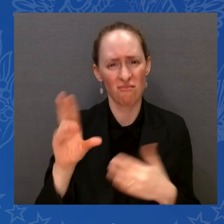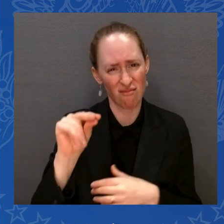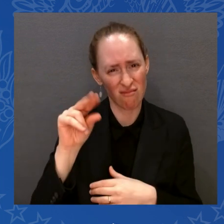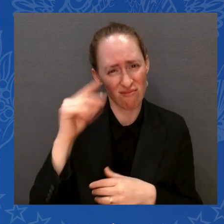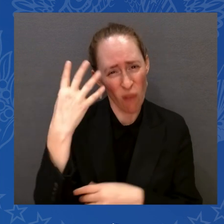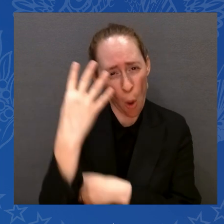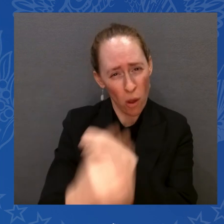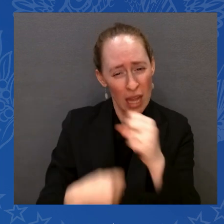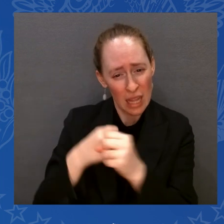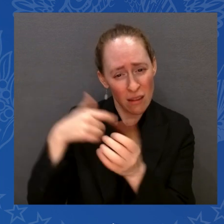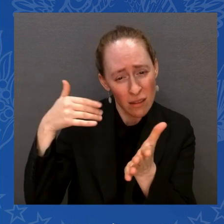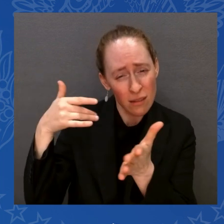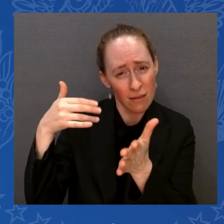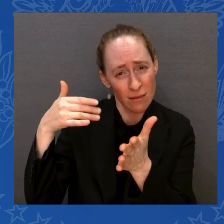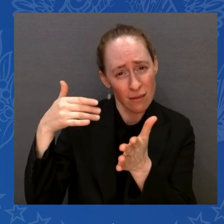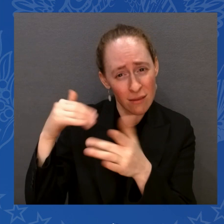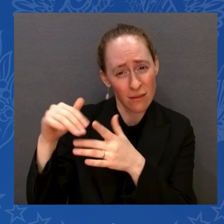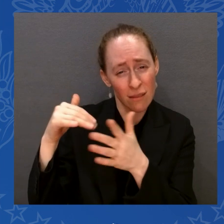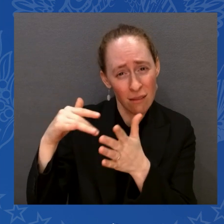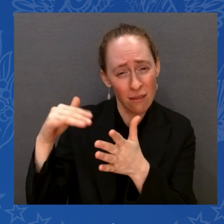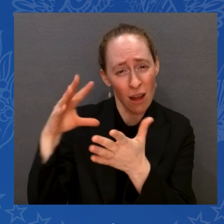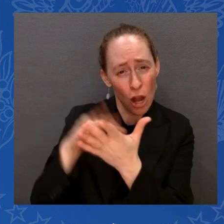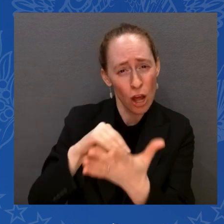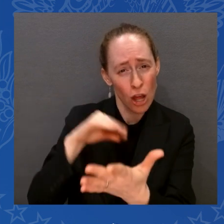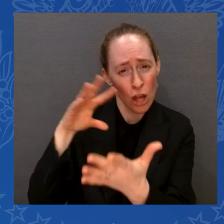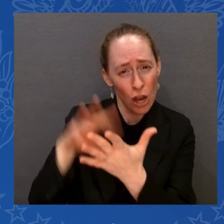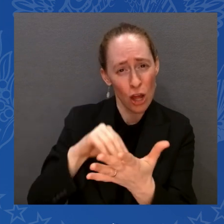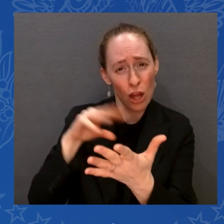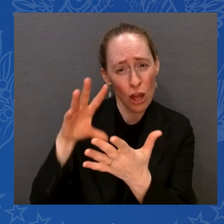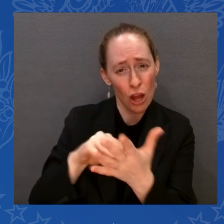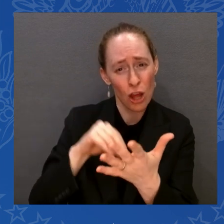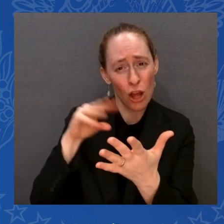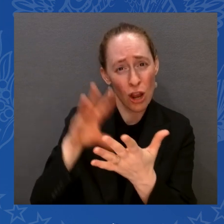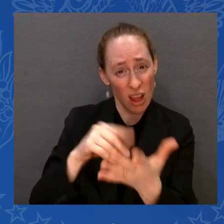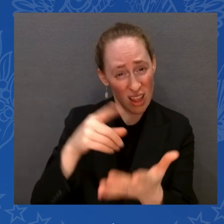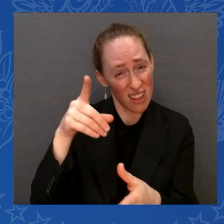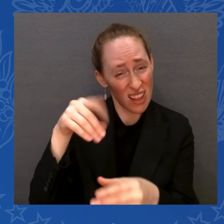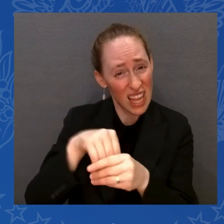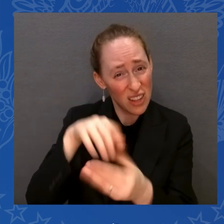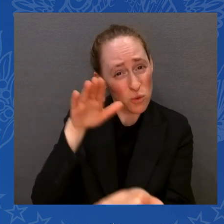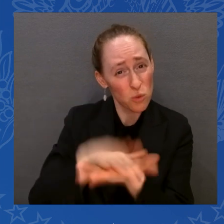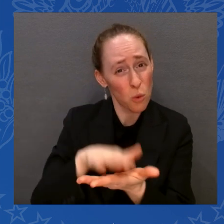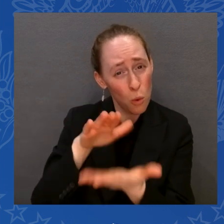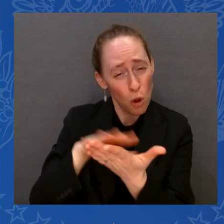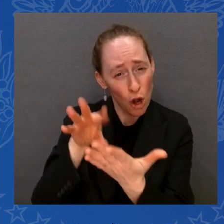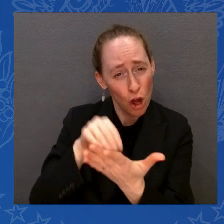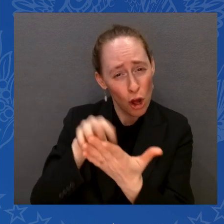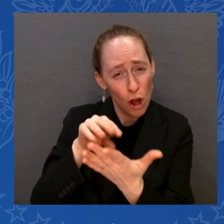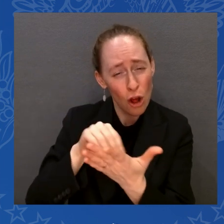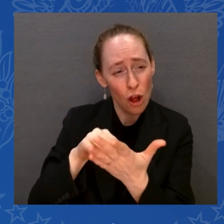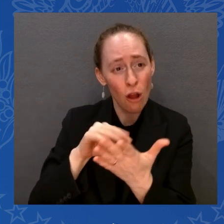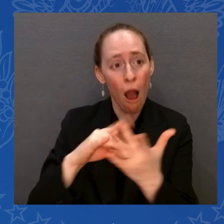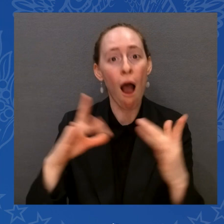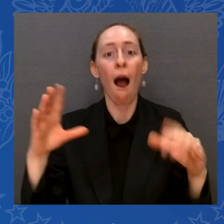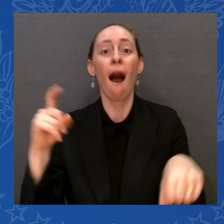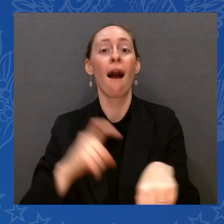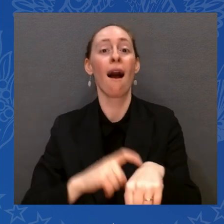basically going back to school, to be able to become certified. That's why you're the best.